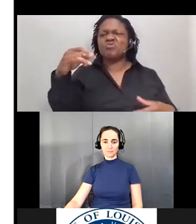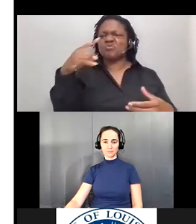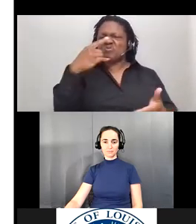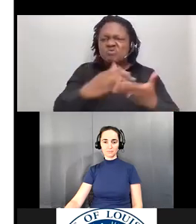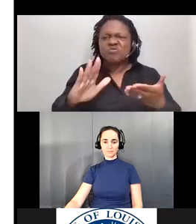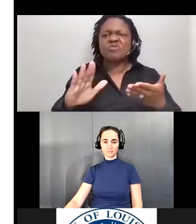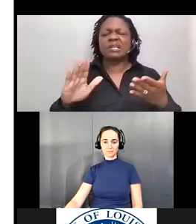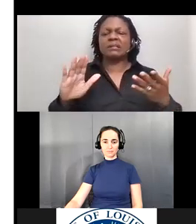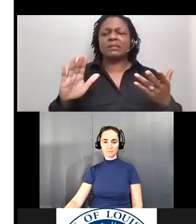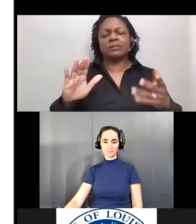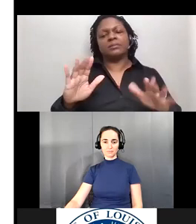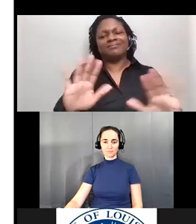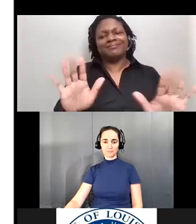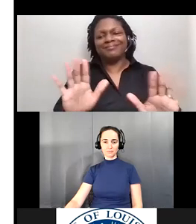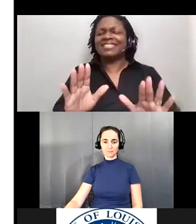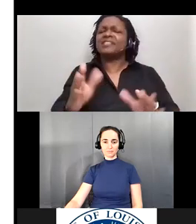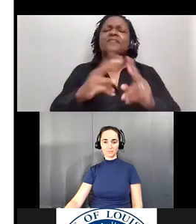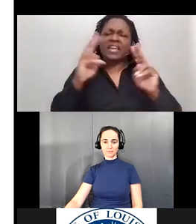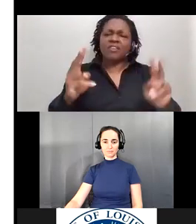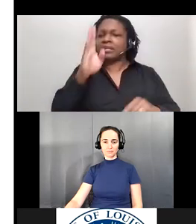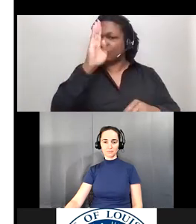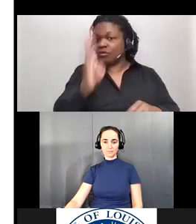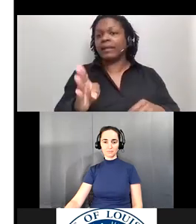board that has police officers that sit on our advisory board for our company.